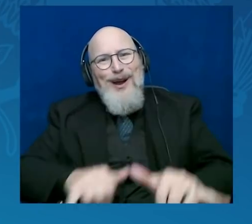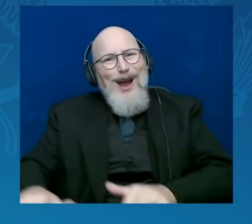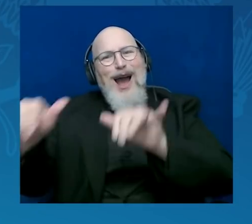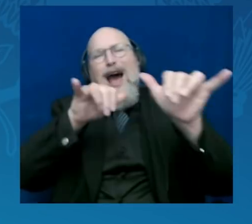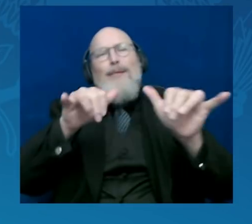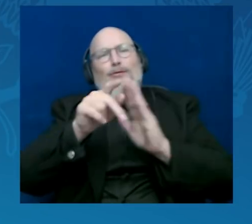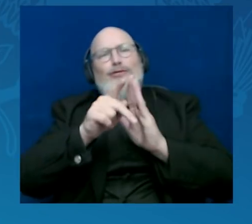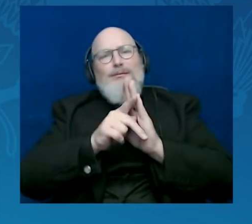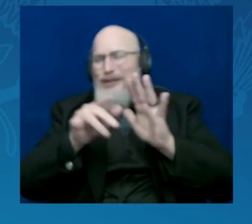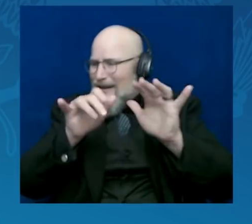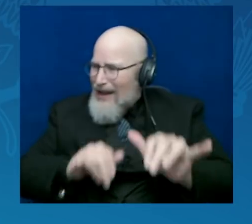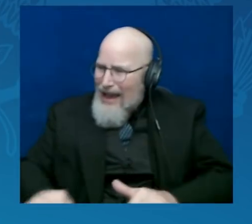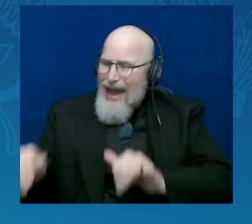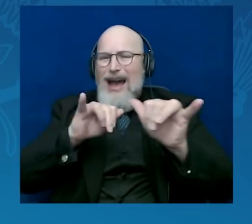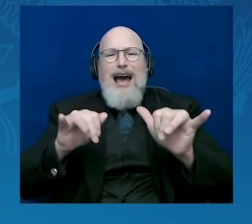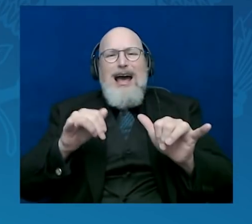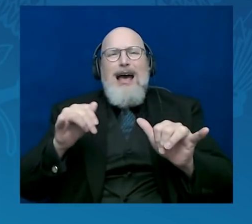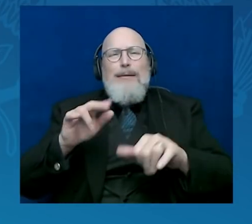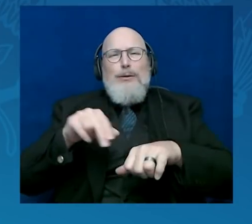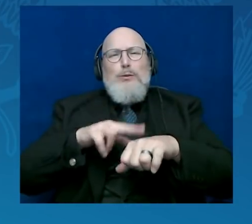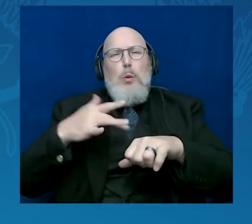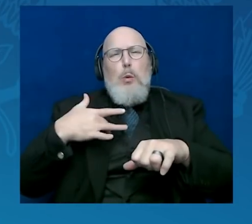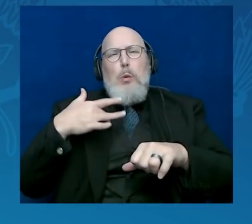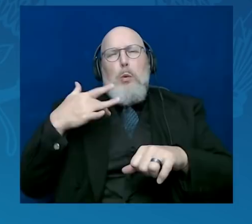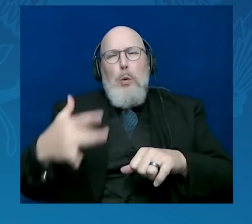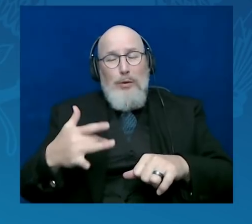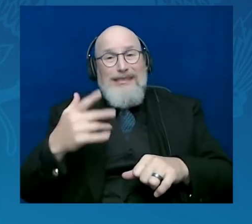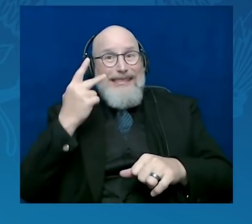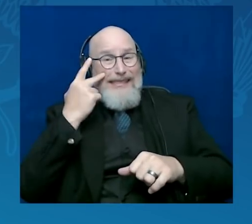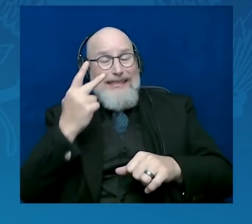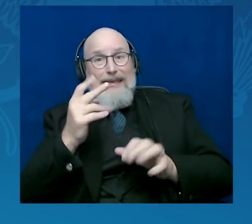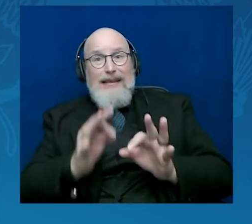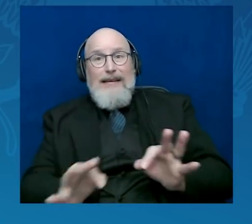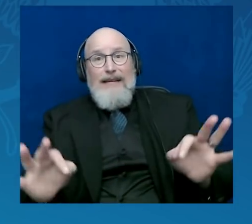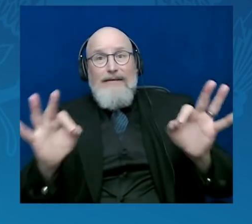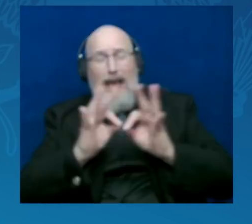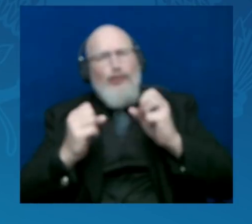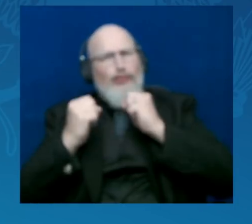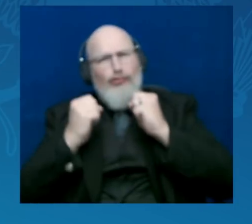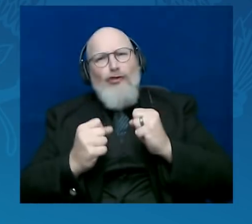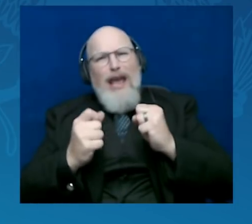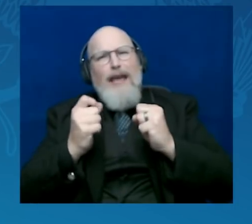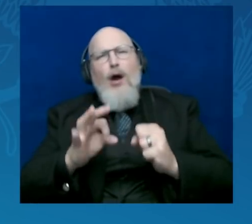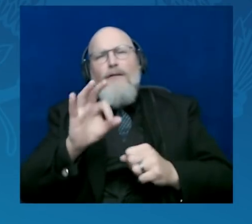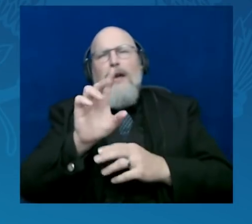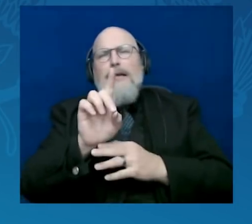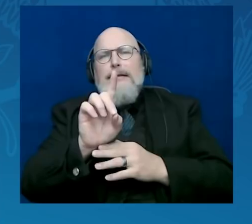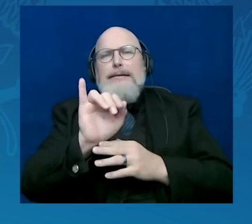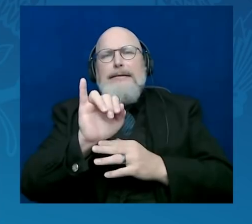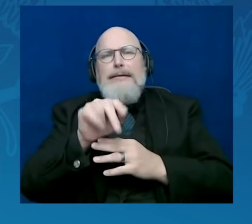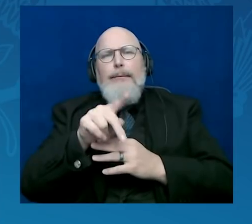at its essence, about the value and the strength of diplomacy, which is about direct engagement.